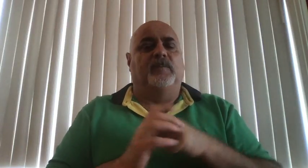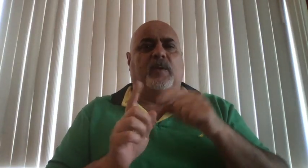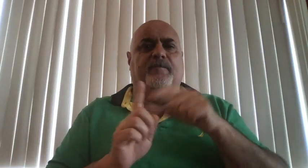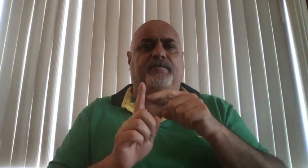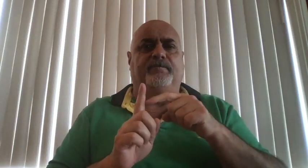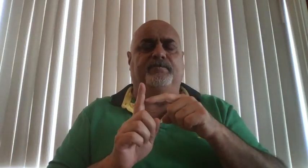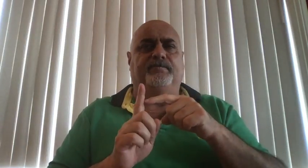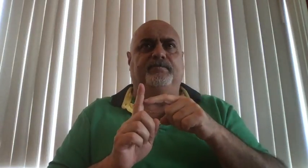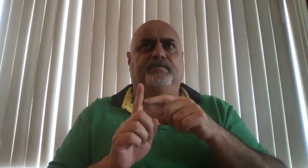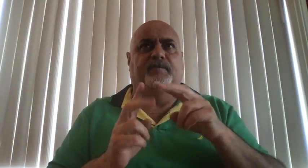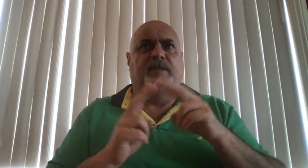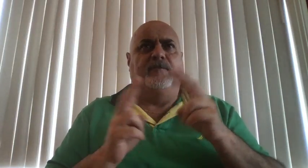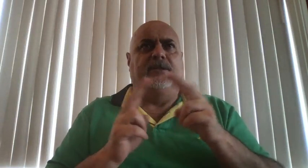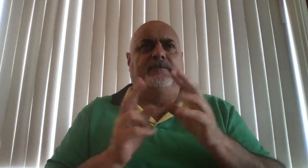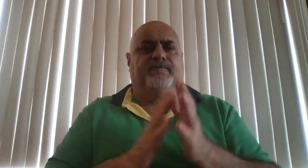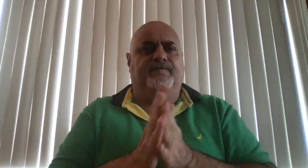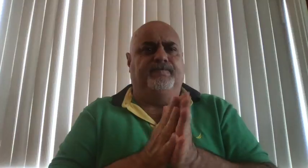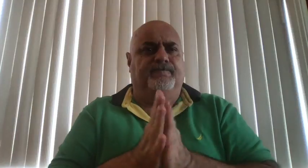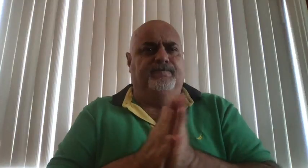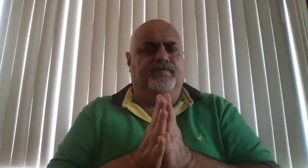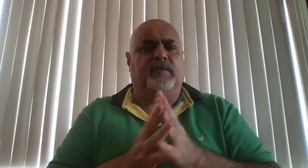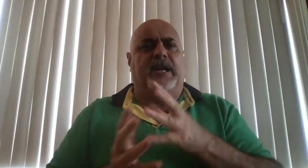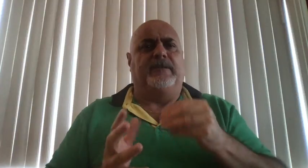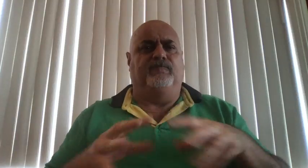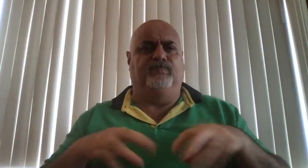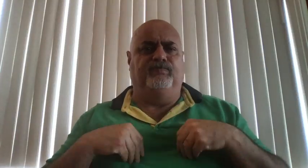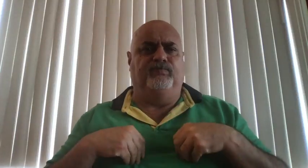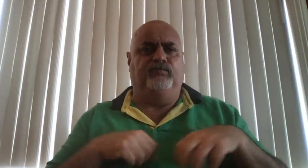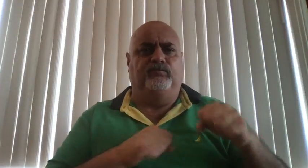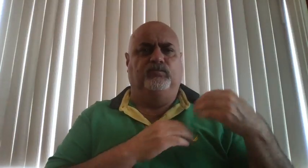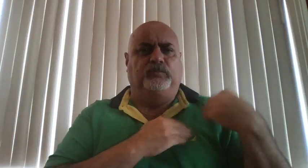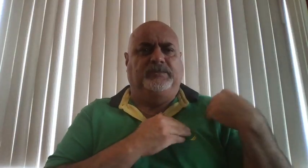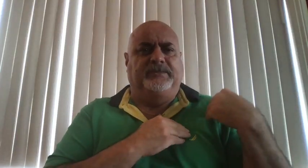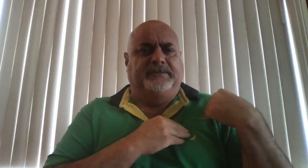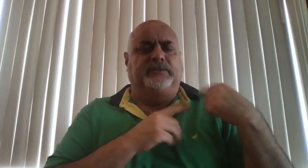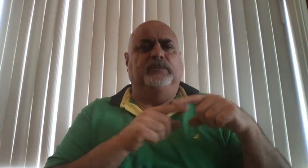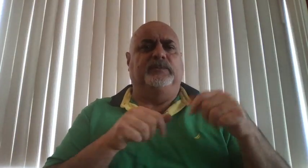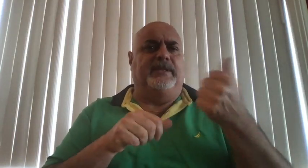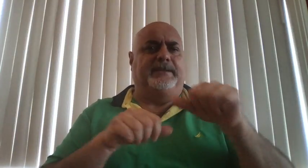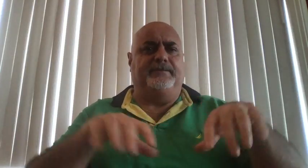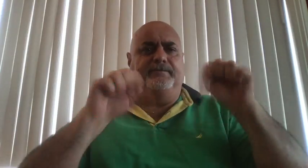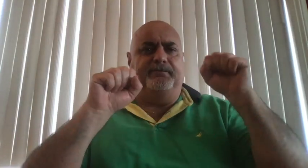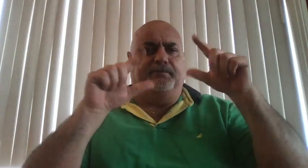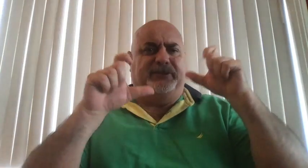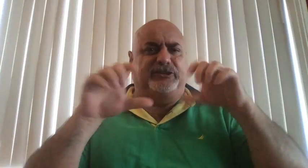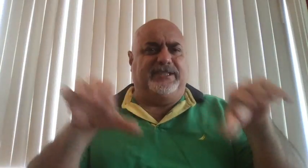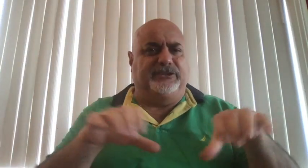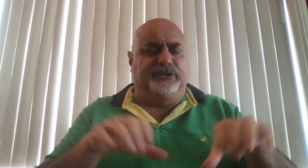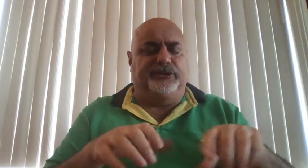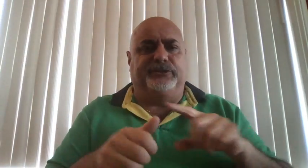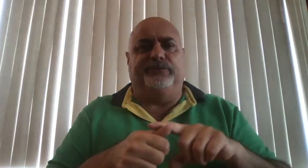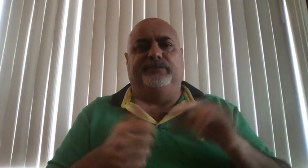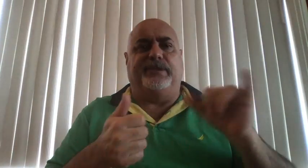student was selected because they are just highly motivated. They take responsibility.